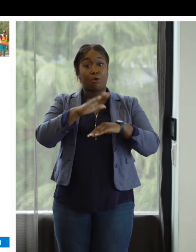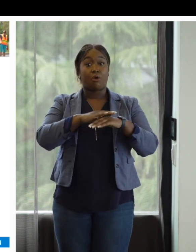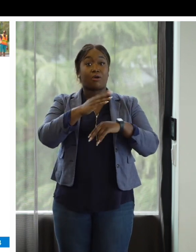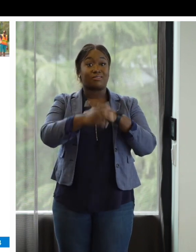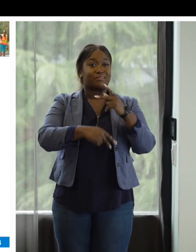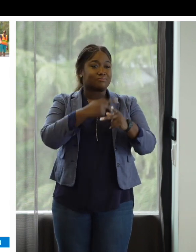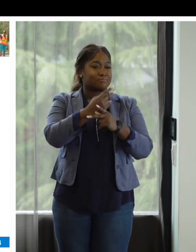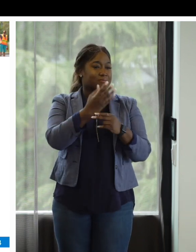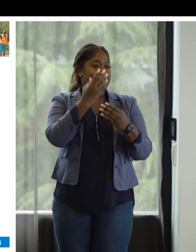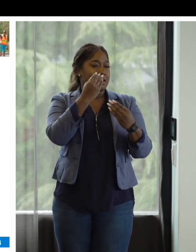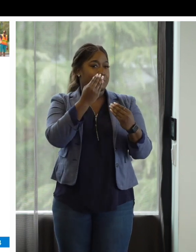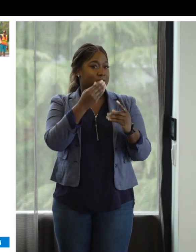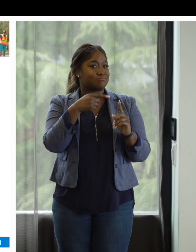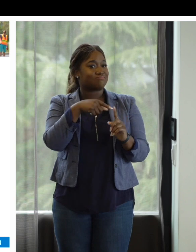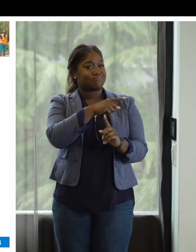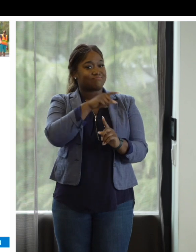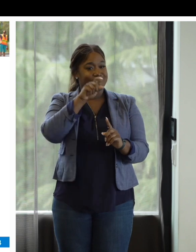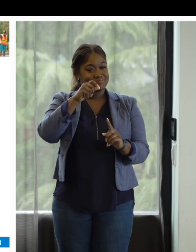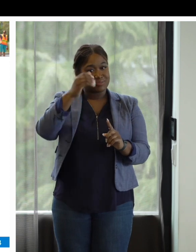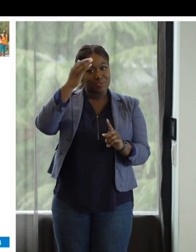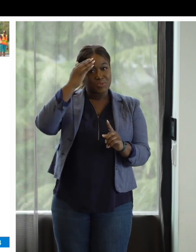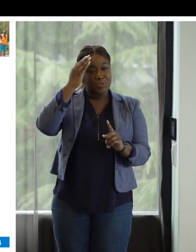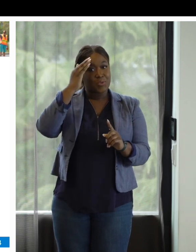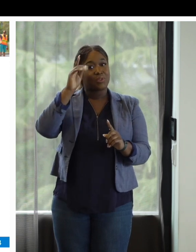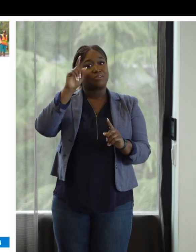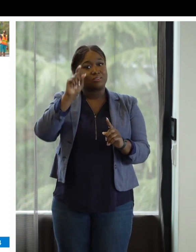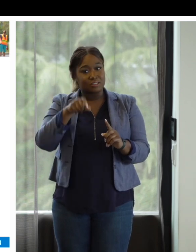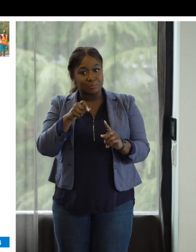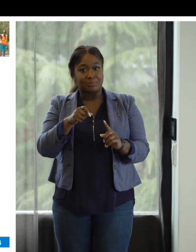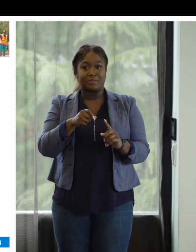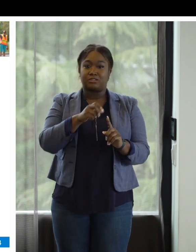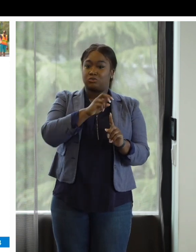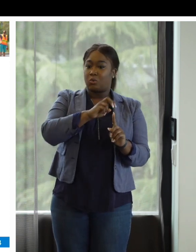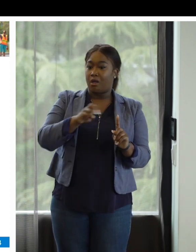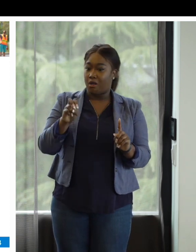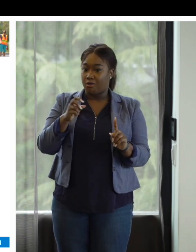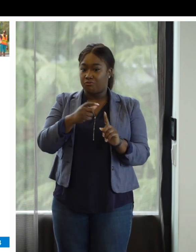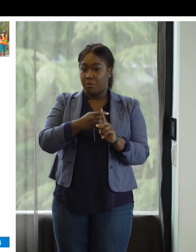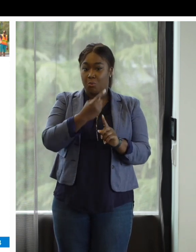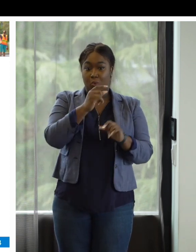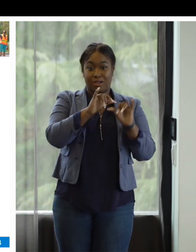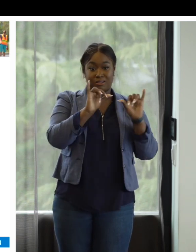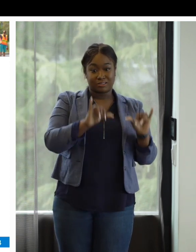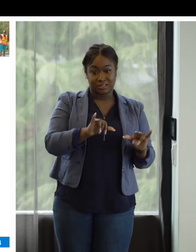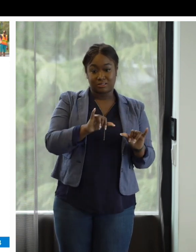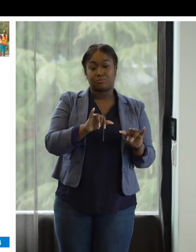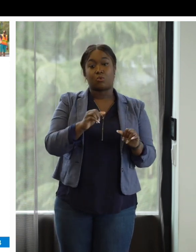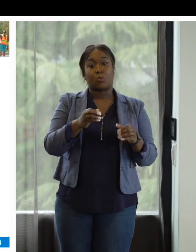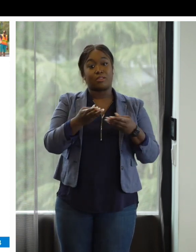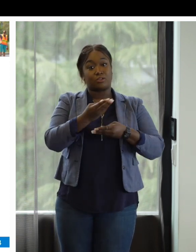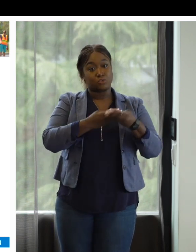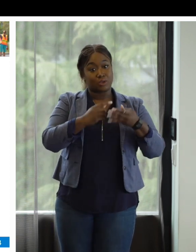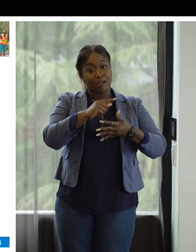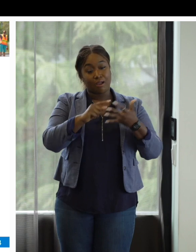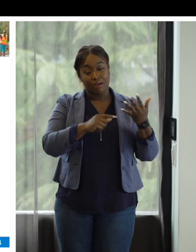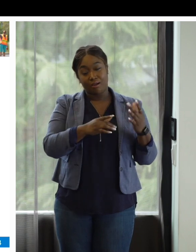kind of information that needs to be transferred from one system or the transactions that need to occur from one